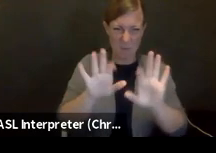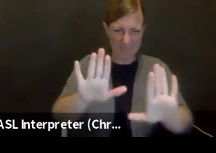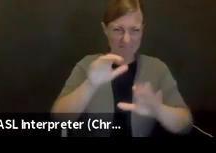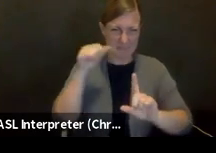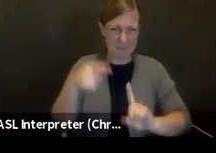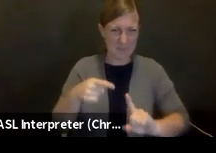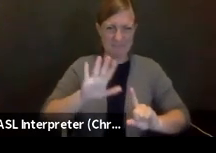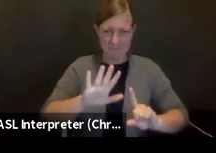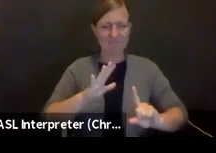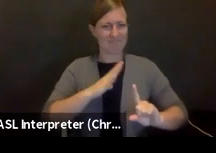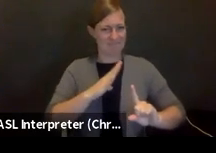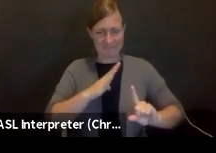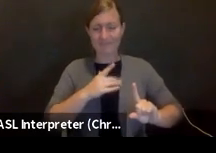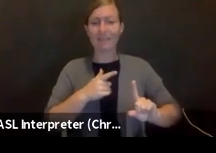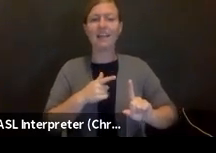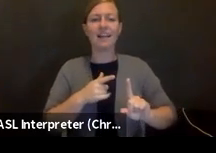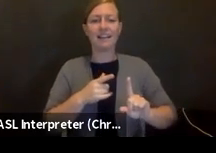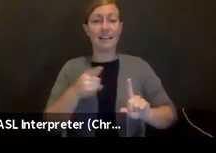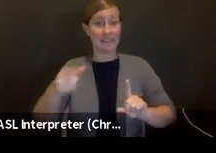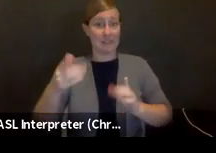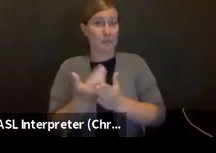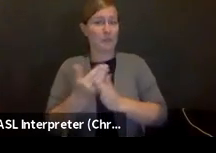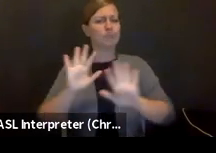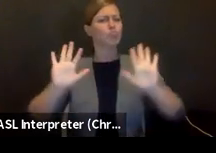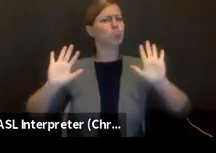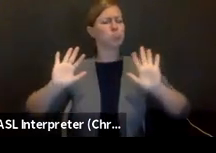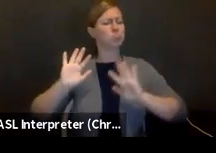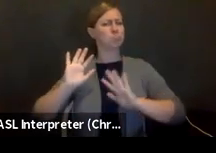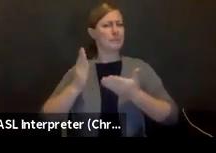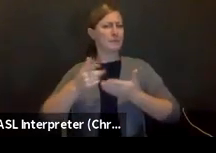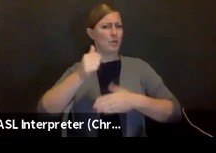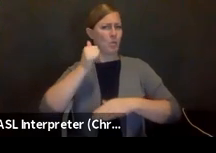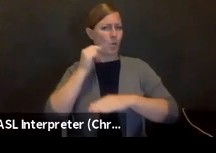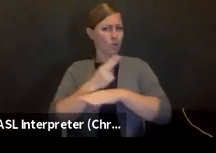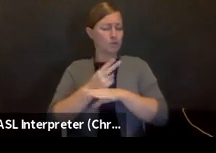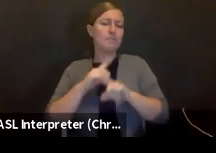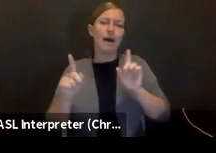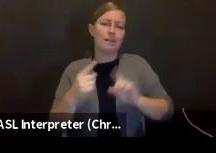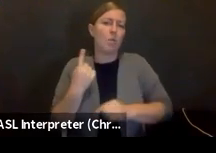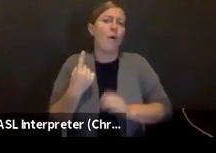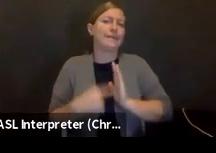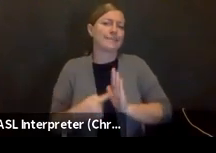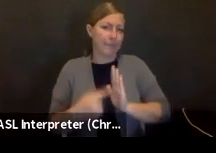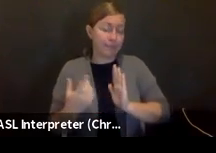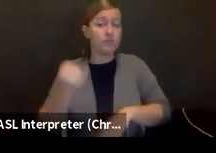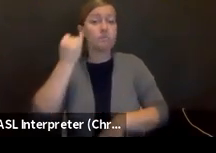ESD 189 - Amy Colburn: It's okay if there's if this isn't something that you're going to use, that's fine. But if I'm in does most and I create a class code.